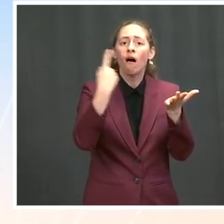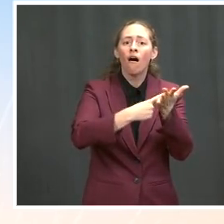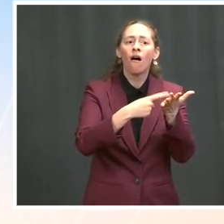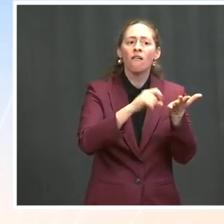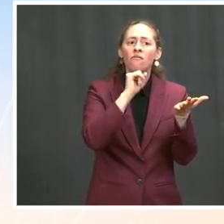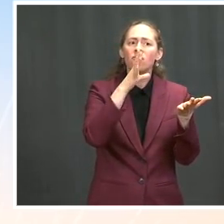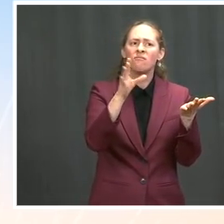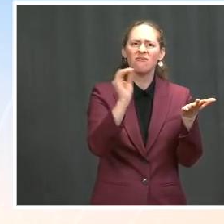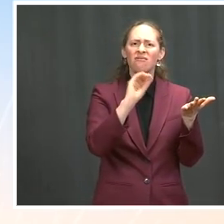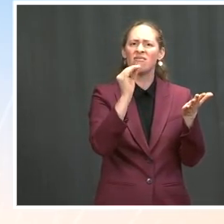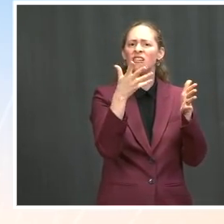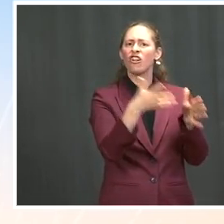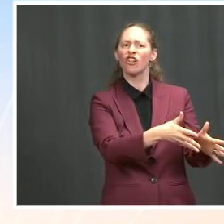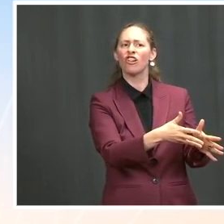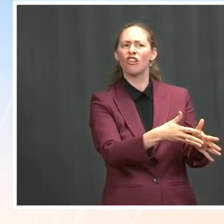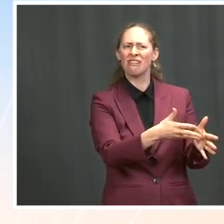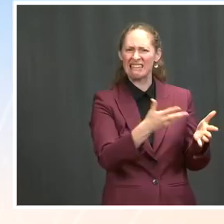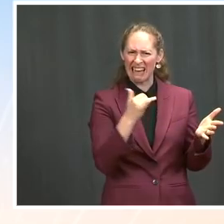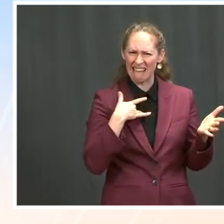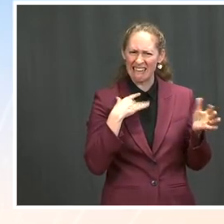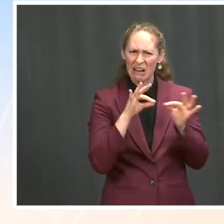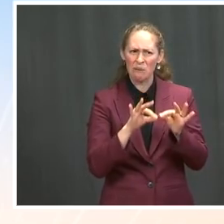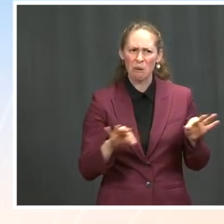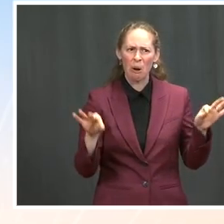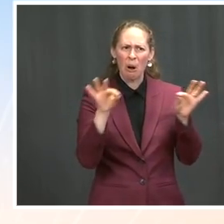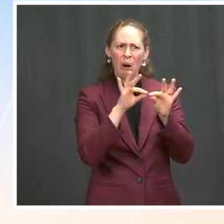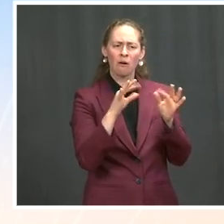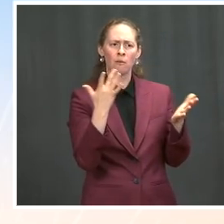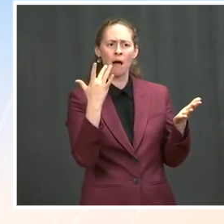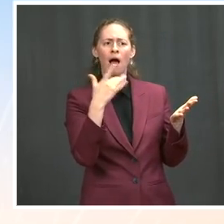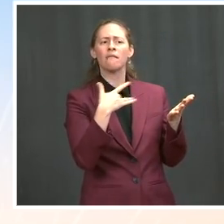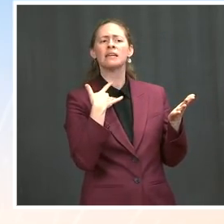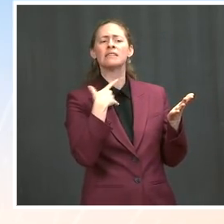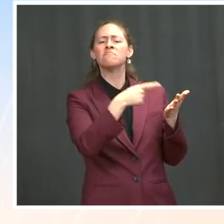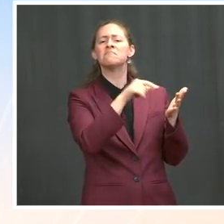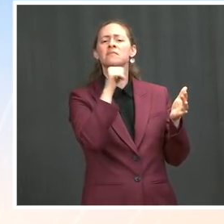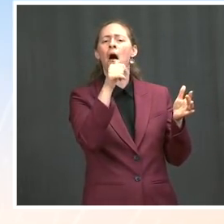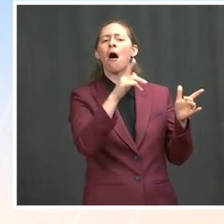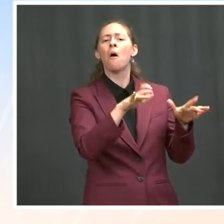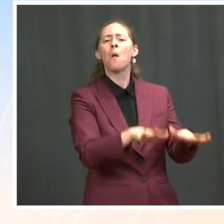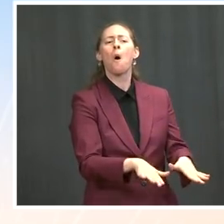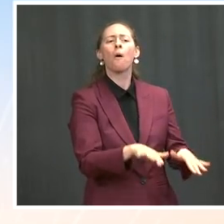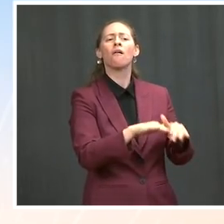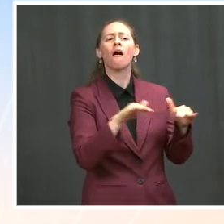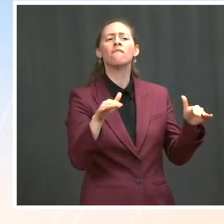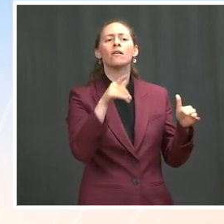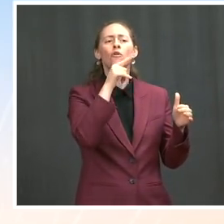which is local election officials being removed, being taken -- their power being taken away from them.